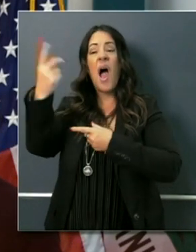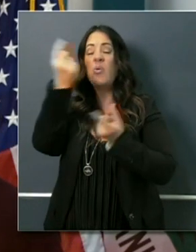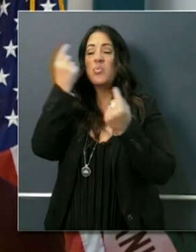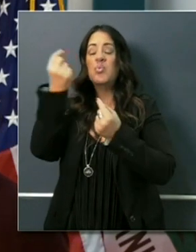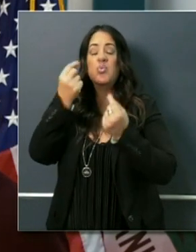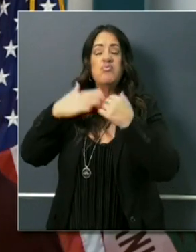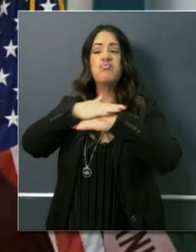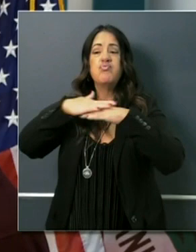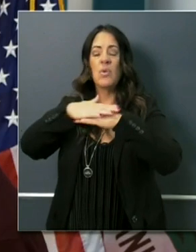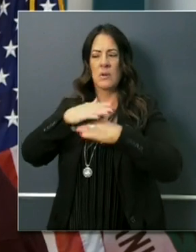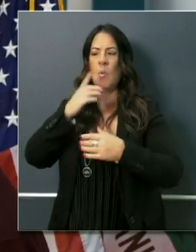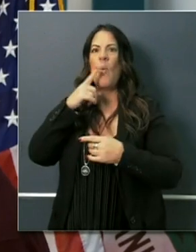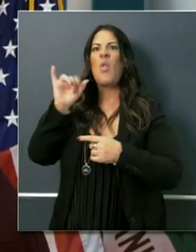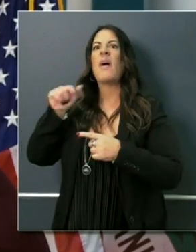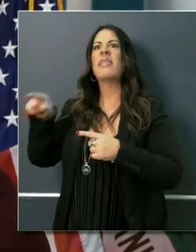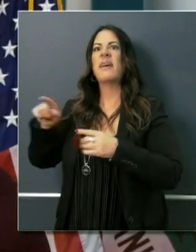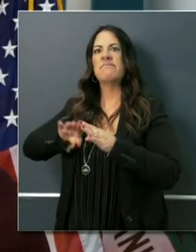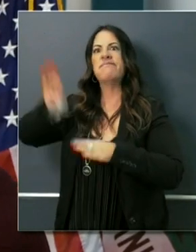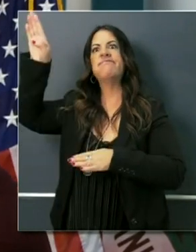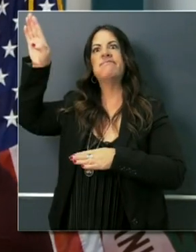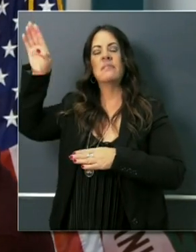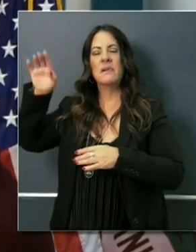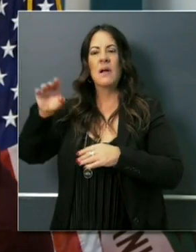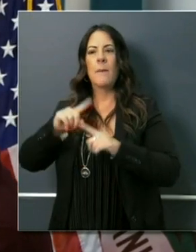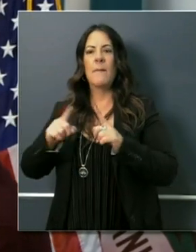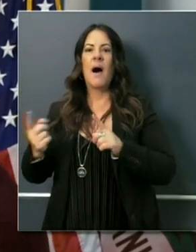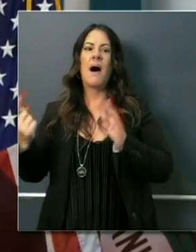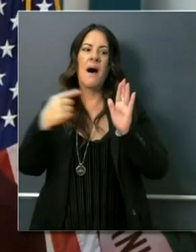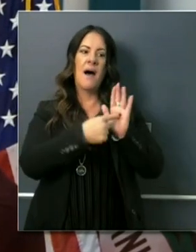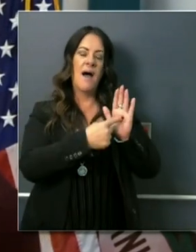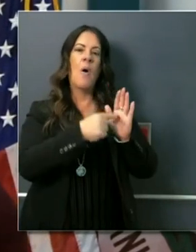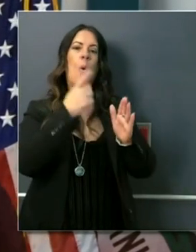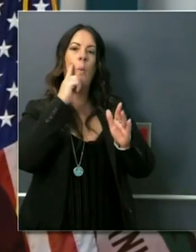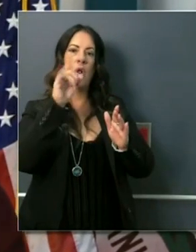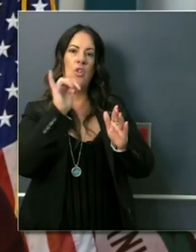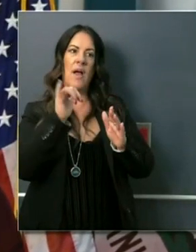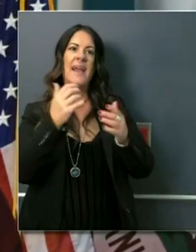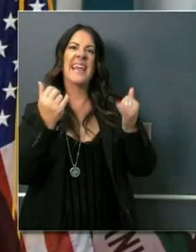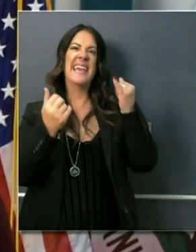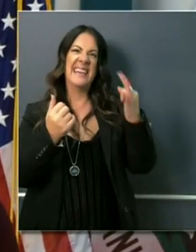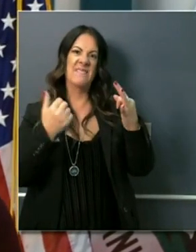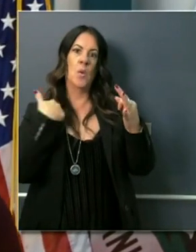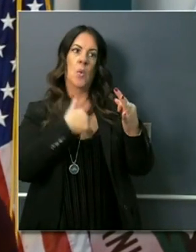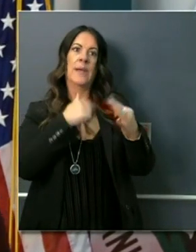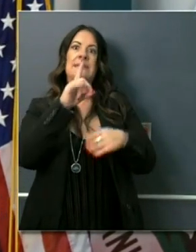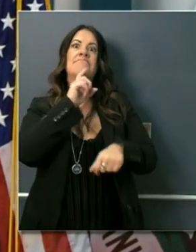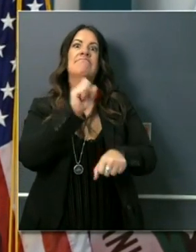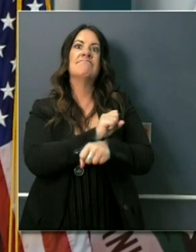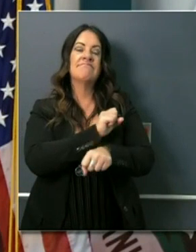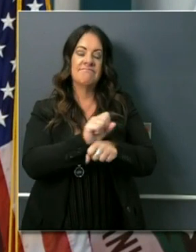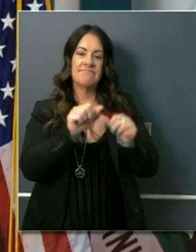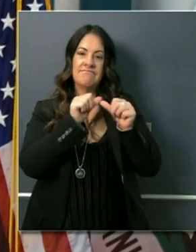DID NOTHING. THIS AREA, THIS BLUE LINE HERE IS SORT OF THE MID RANGE